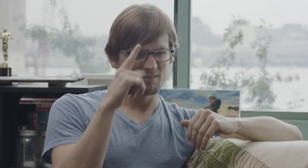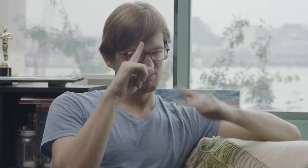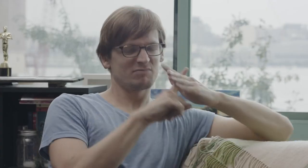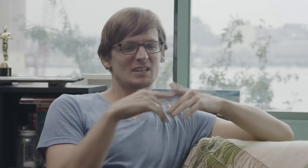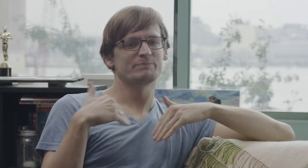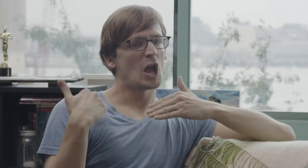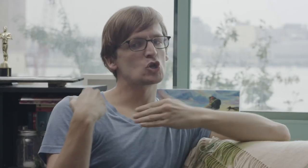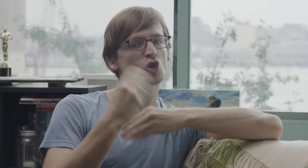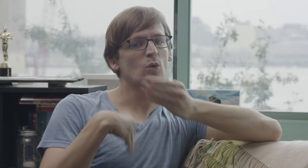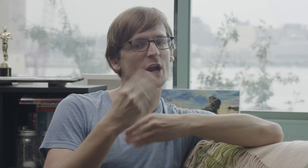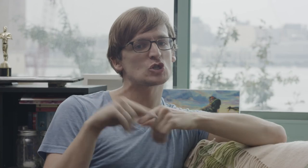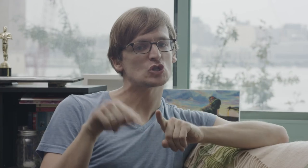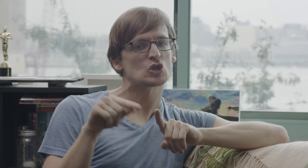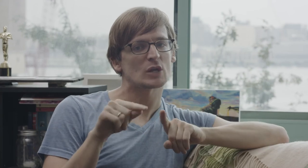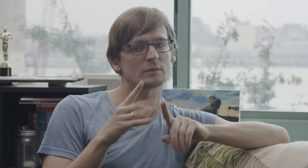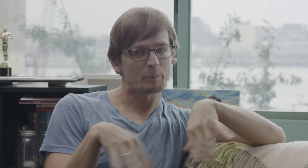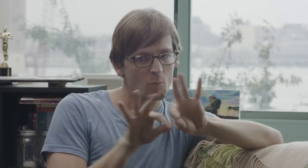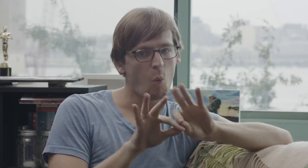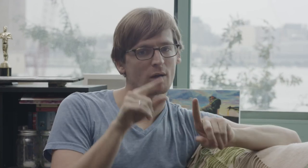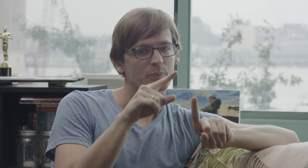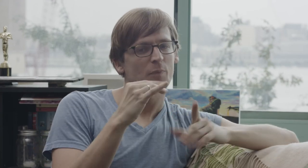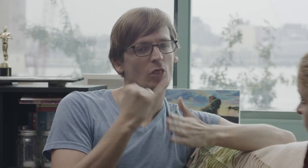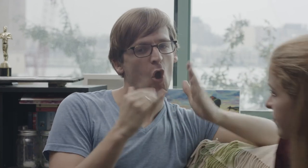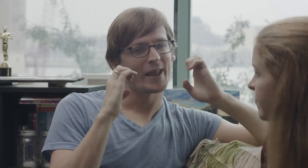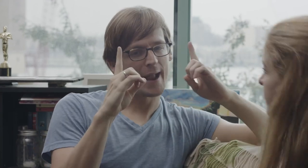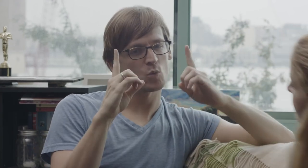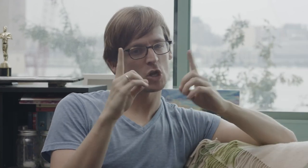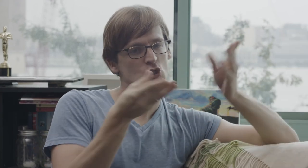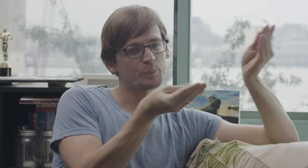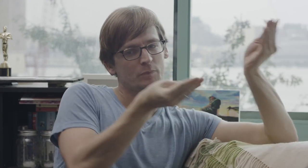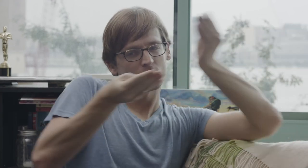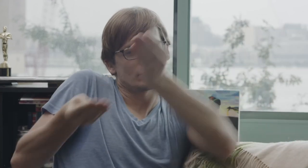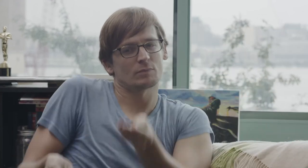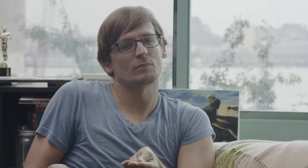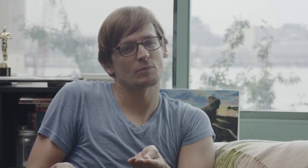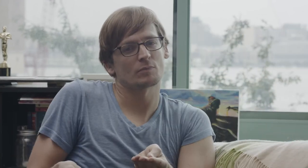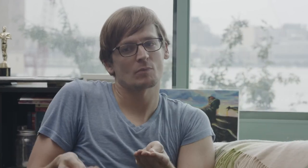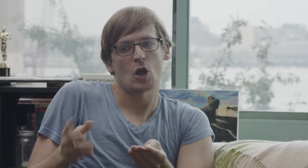I think for the younger generation, I think arts education is such an important way